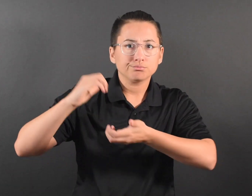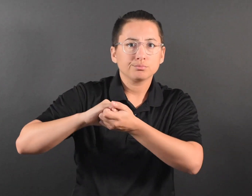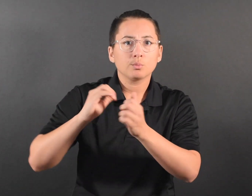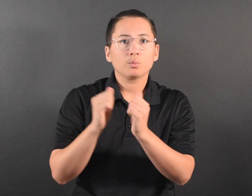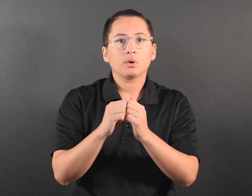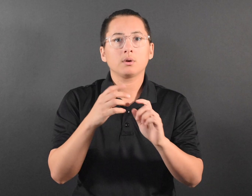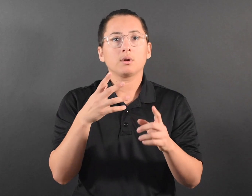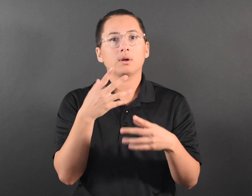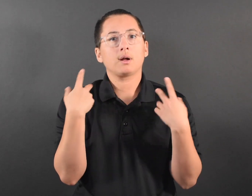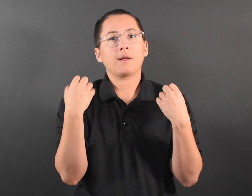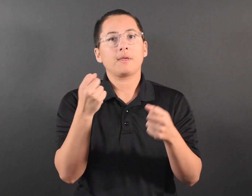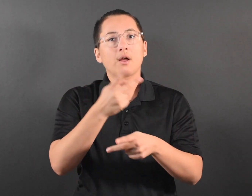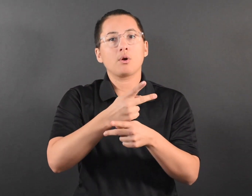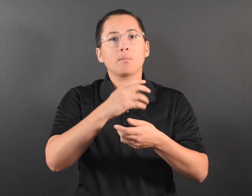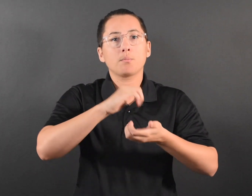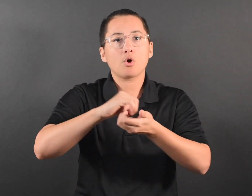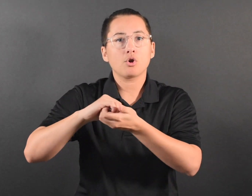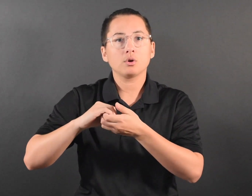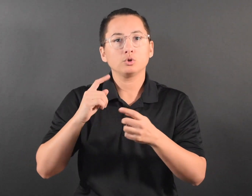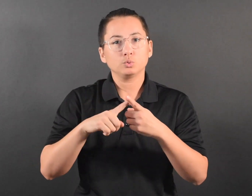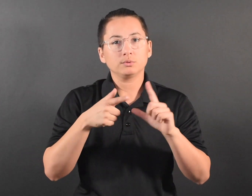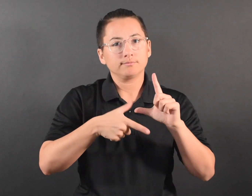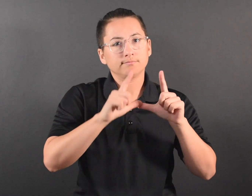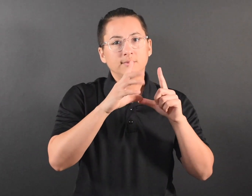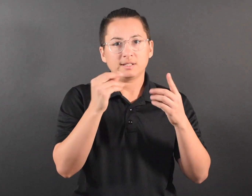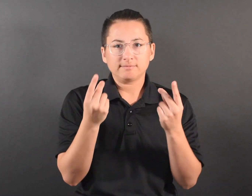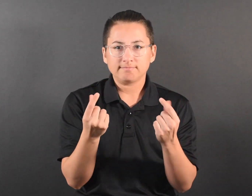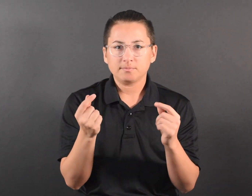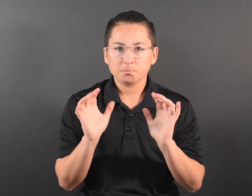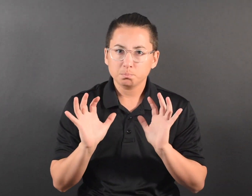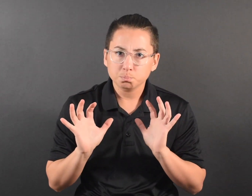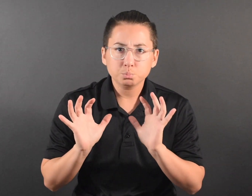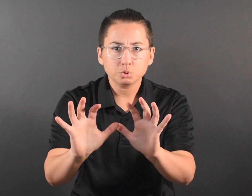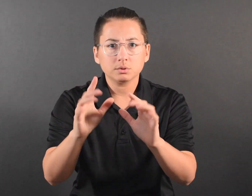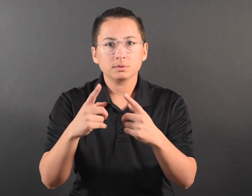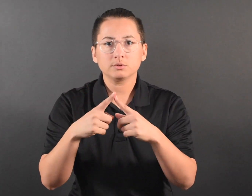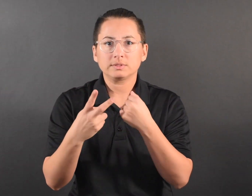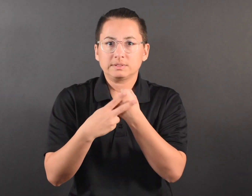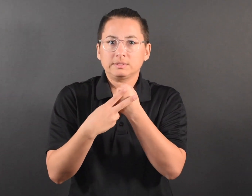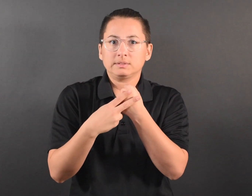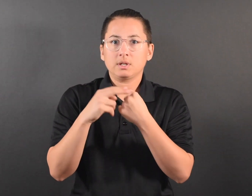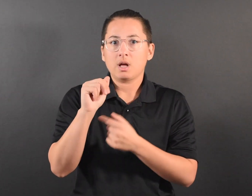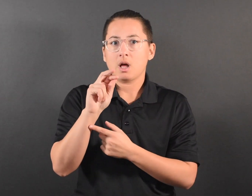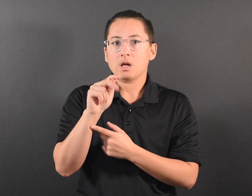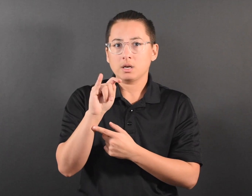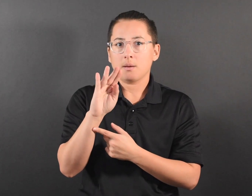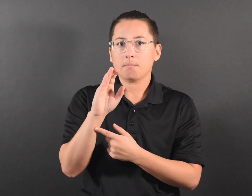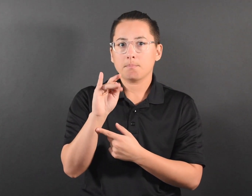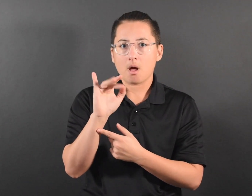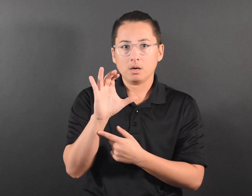with health care partners to renew and accelerate the push to preserve antibiotic effectiveness.